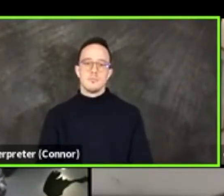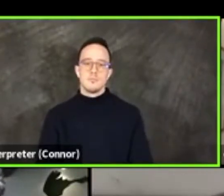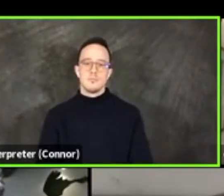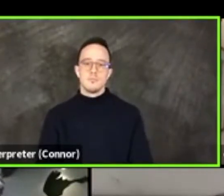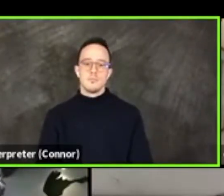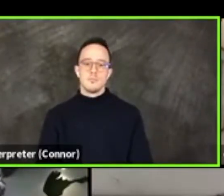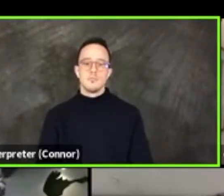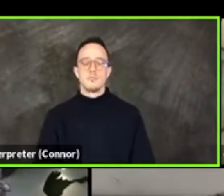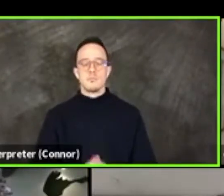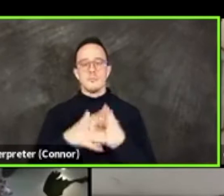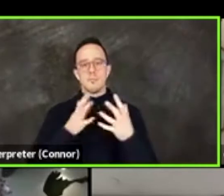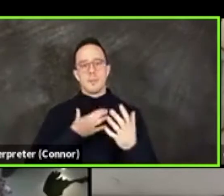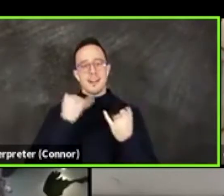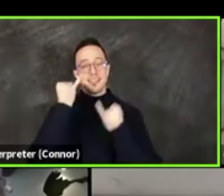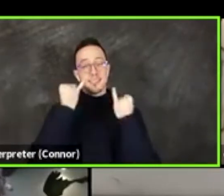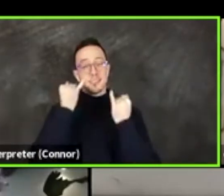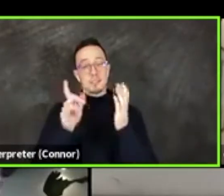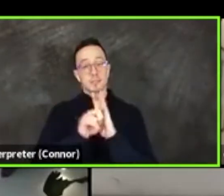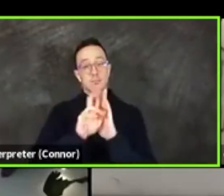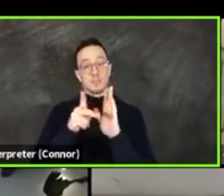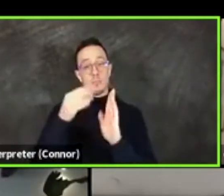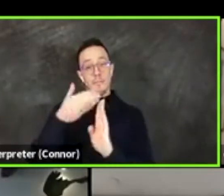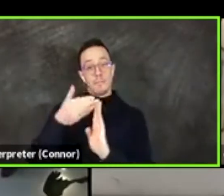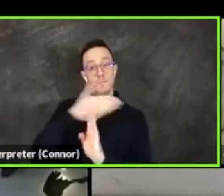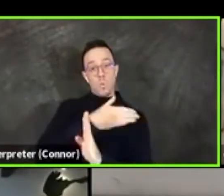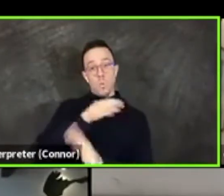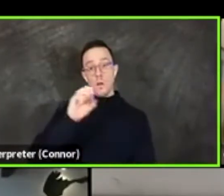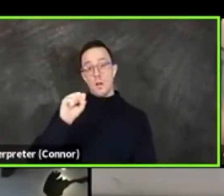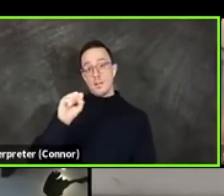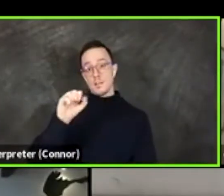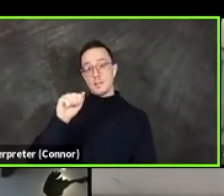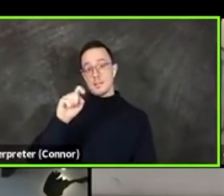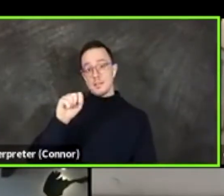ROCK, WHEN WE STARTED TO SEE THE -- THE POTENTIAL EXTRACTION, AND WHAT SOME MAY SAY,